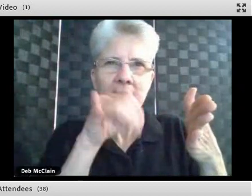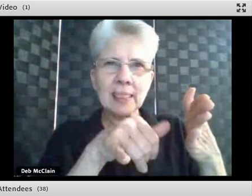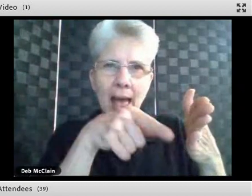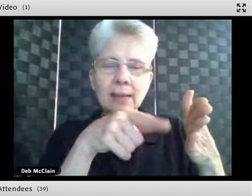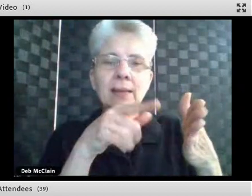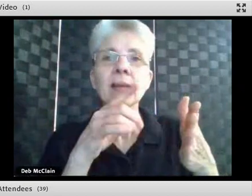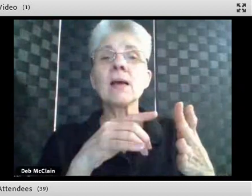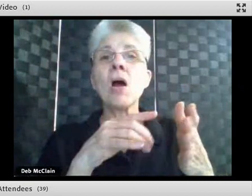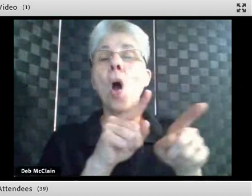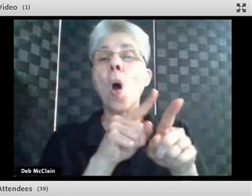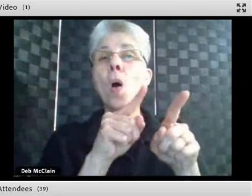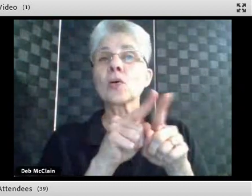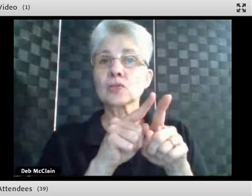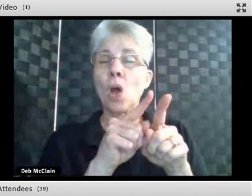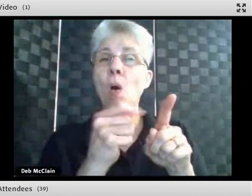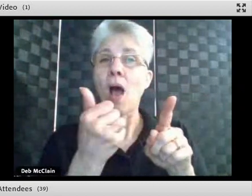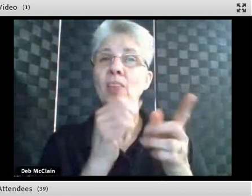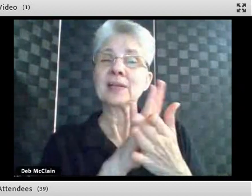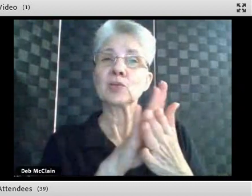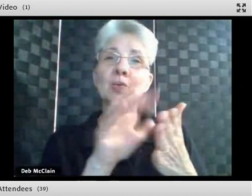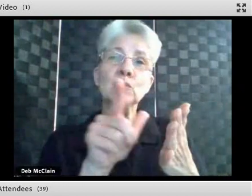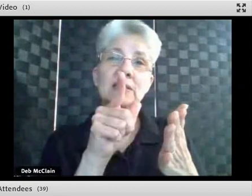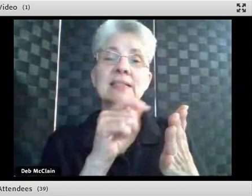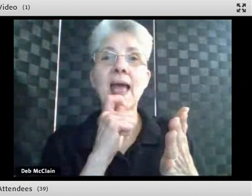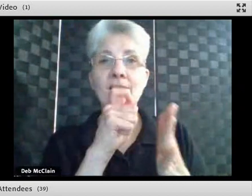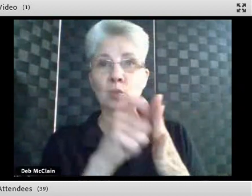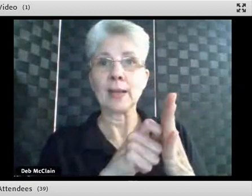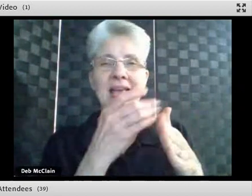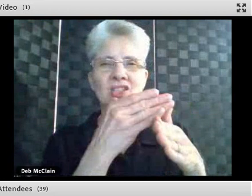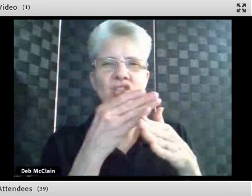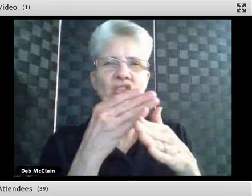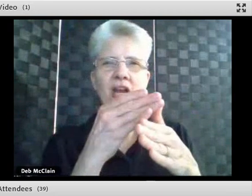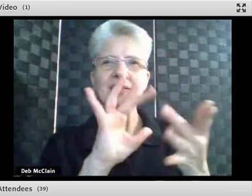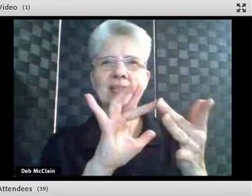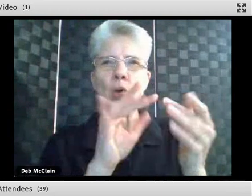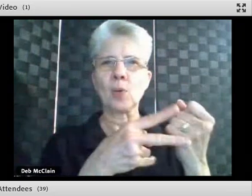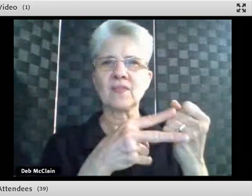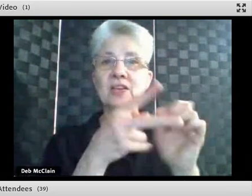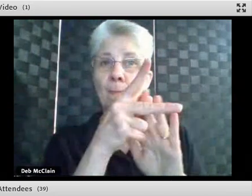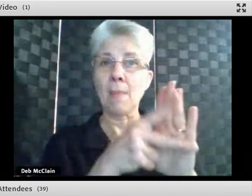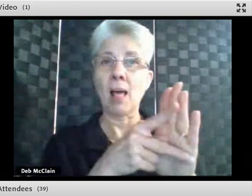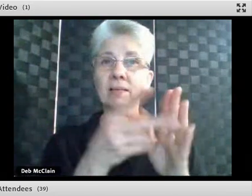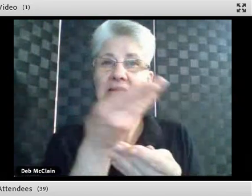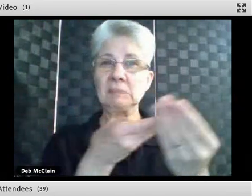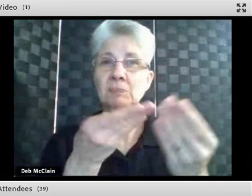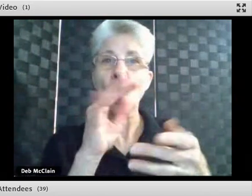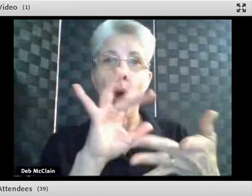and also lots of other institutions have already written and shared digital preservation policies online.